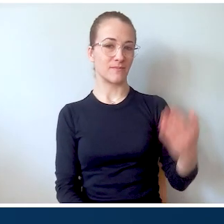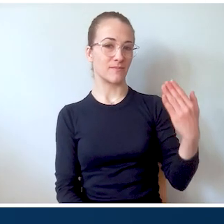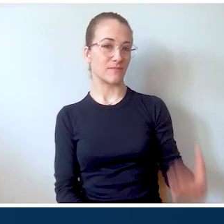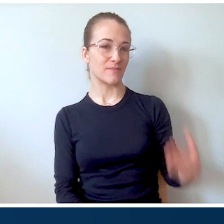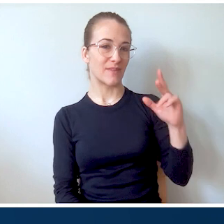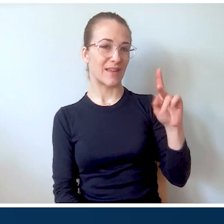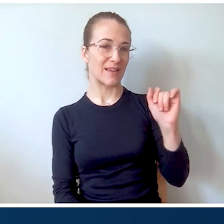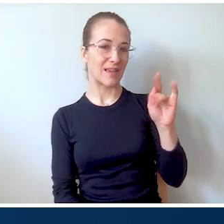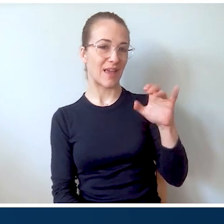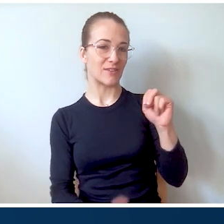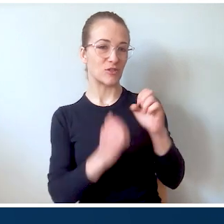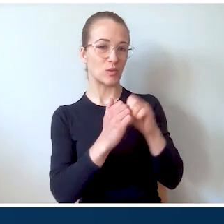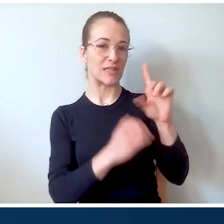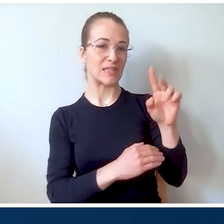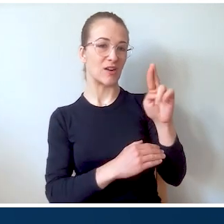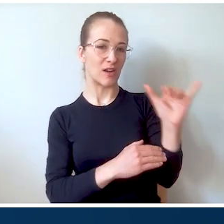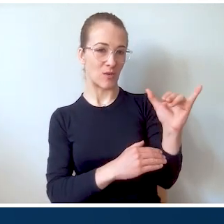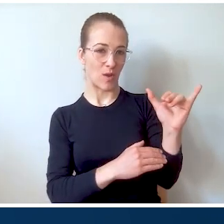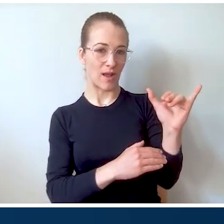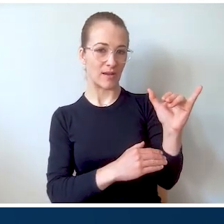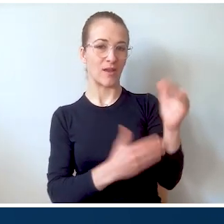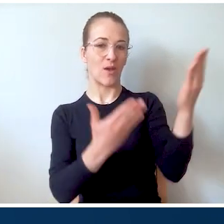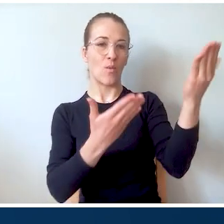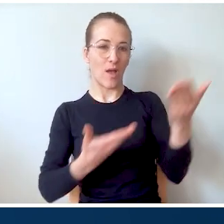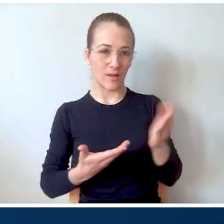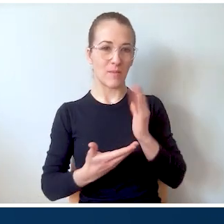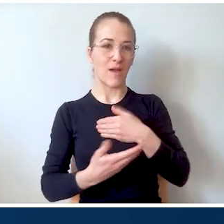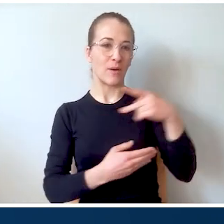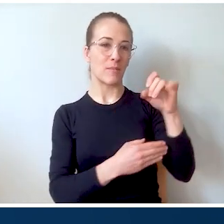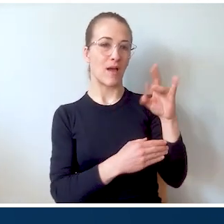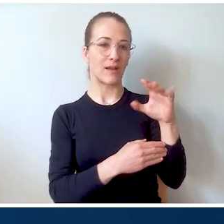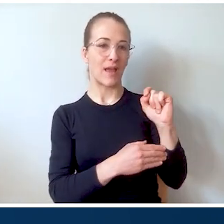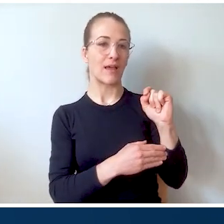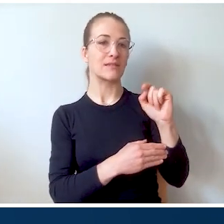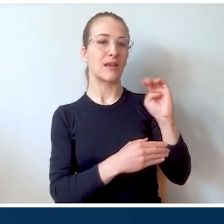This is Katrin with Disability Rights New York. Welcome to our podcast, Empire State of Rights,